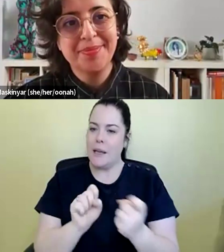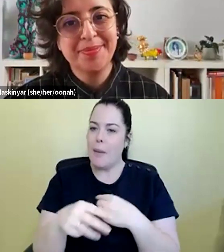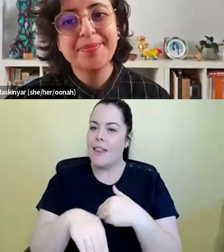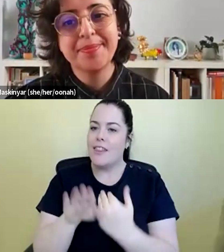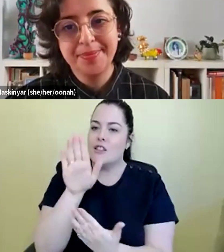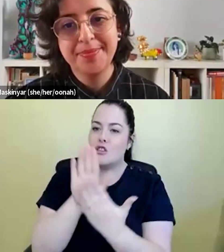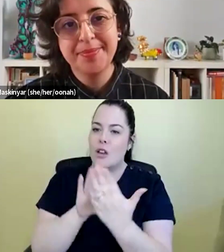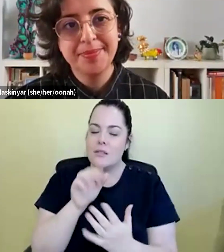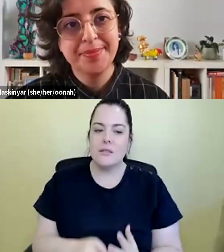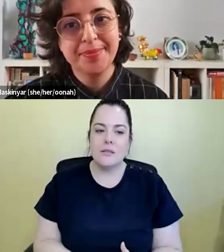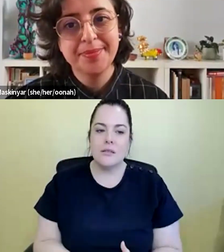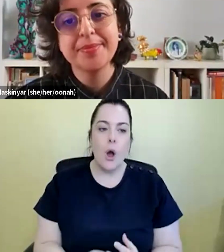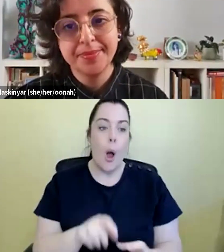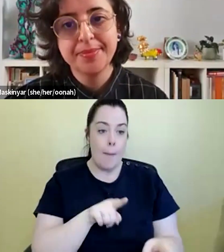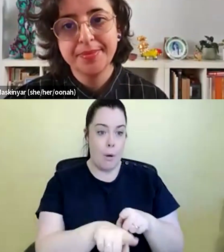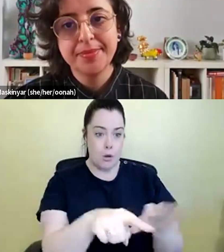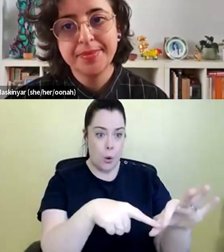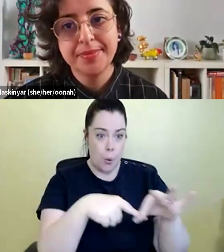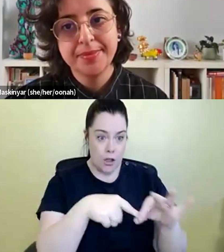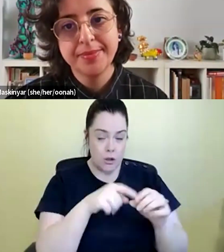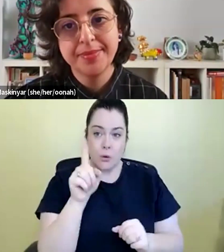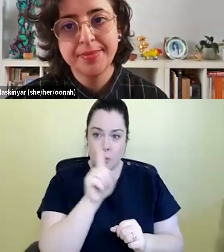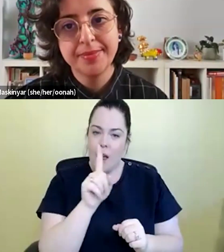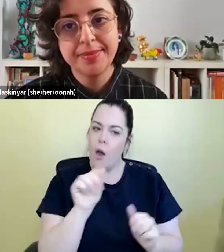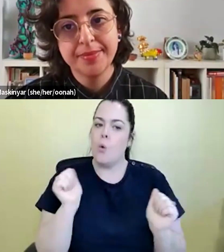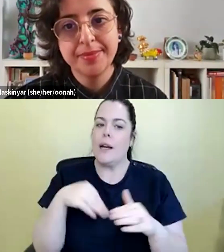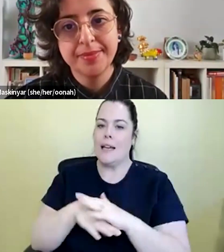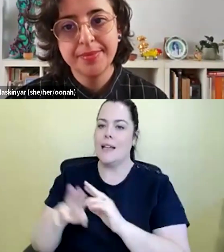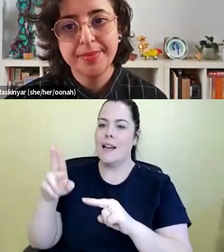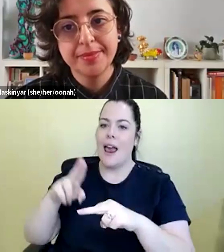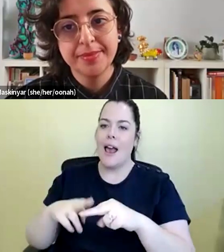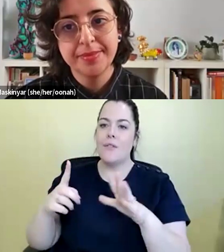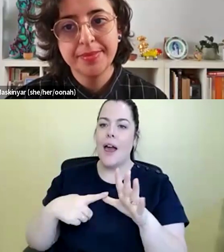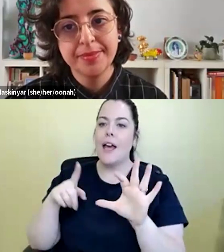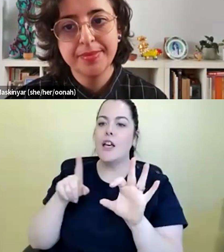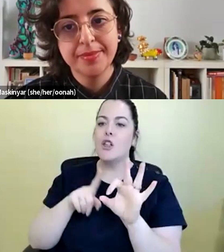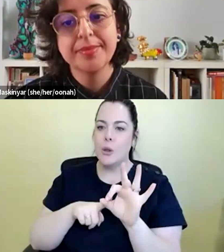through are very similar. So we will make sure that we keep things so that it is fair and that is